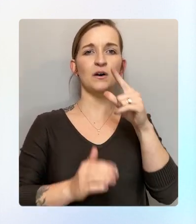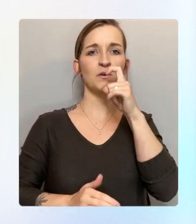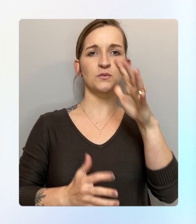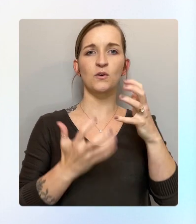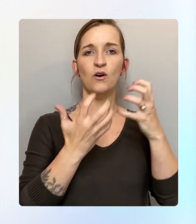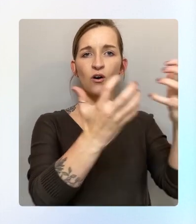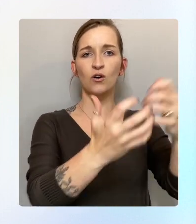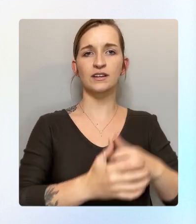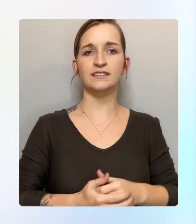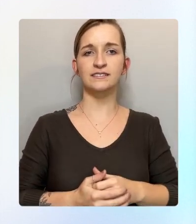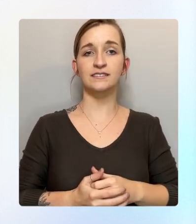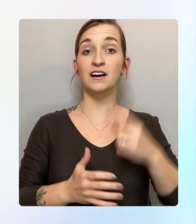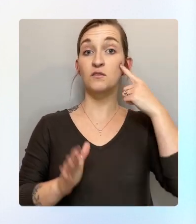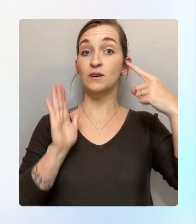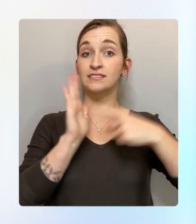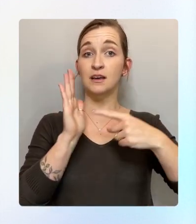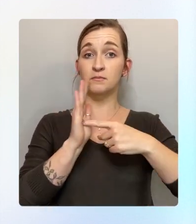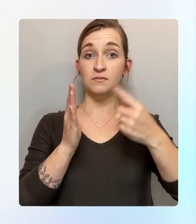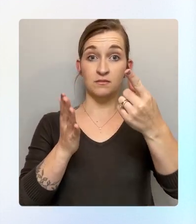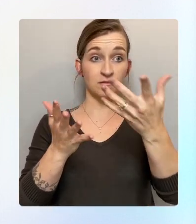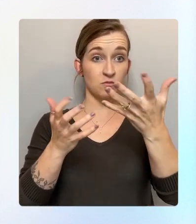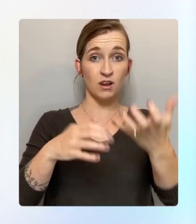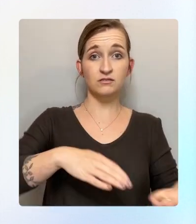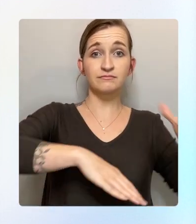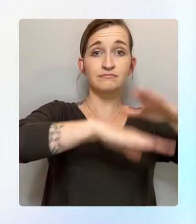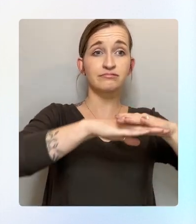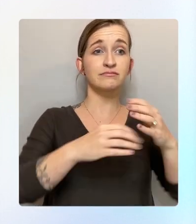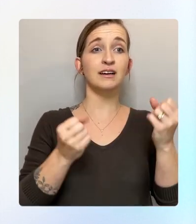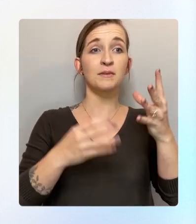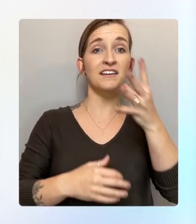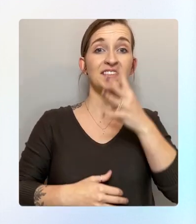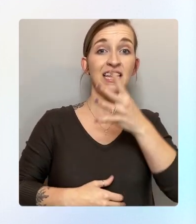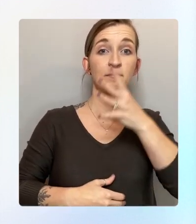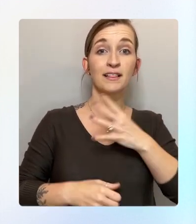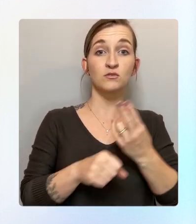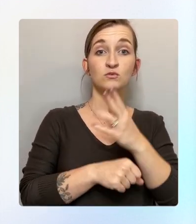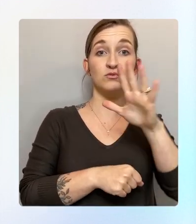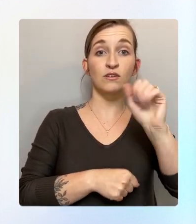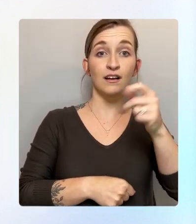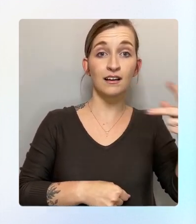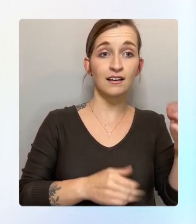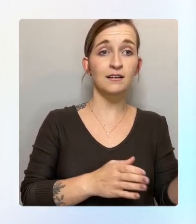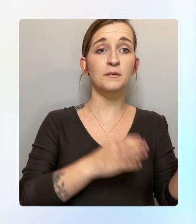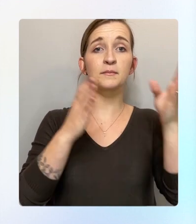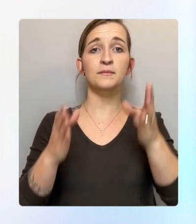are you trying to grow your female user base? Are you focusing your launch within a particular region?